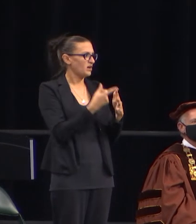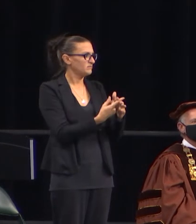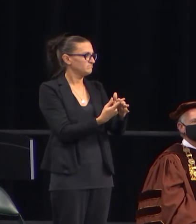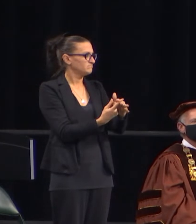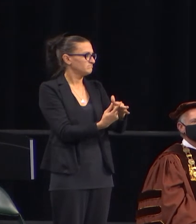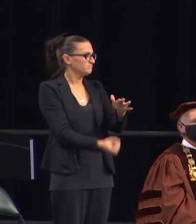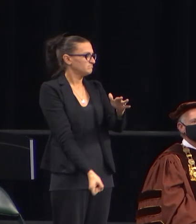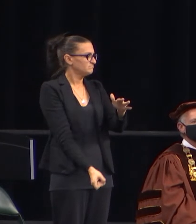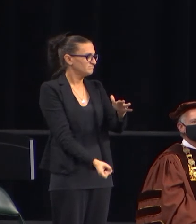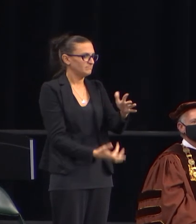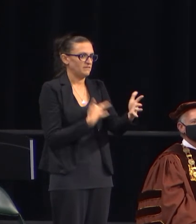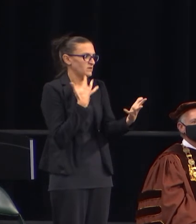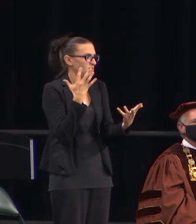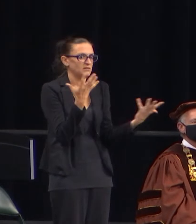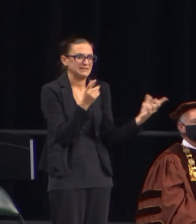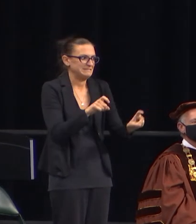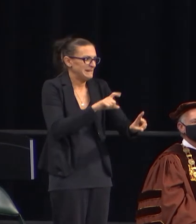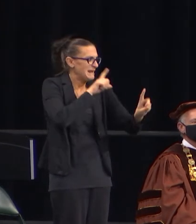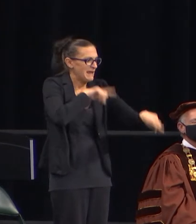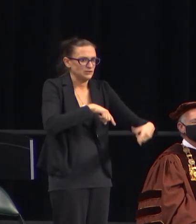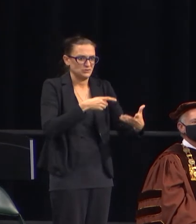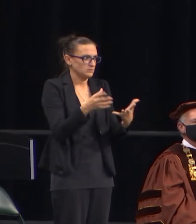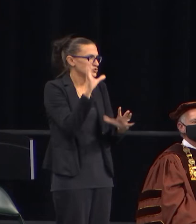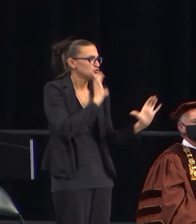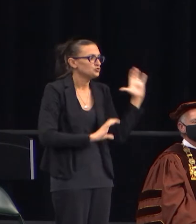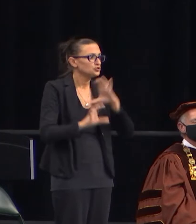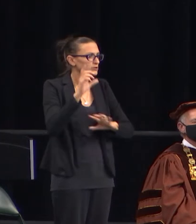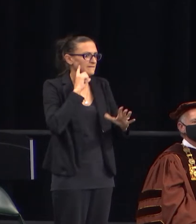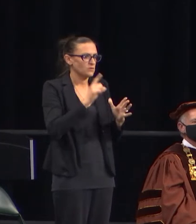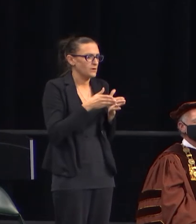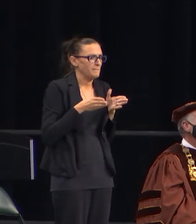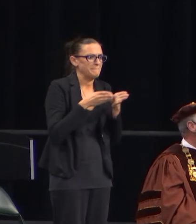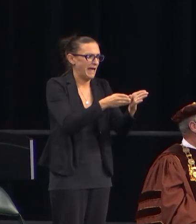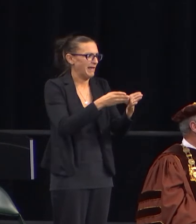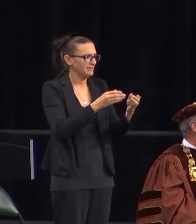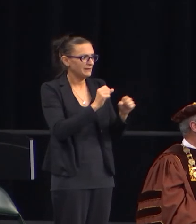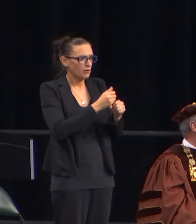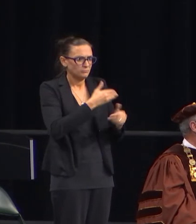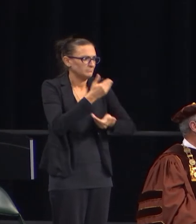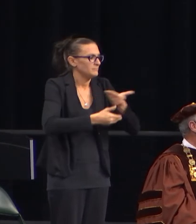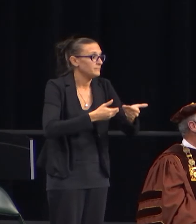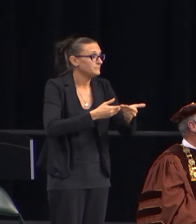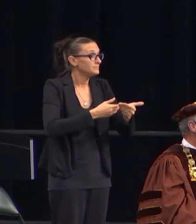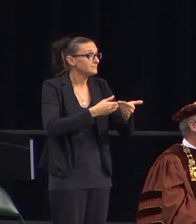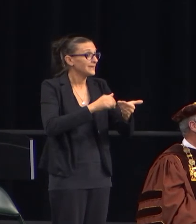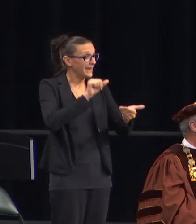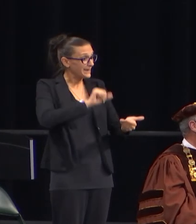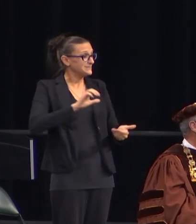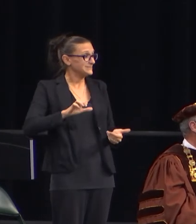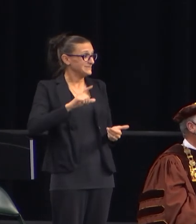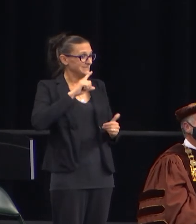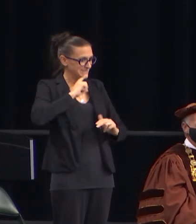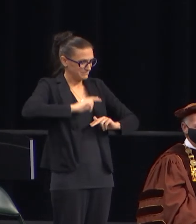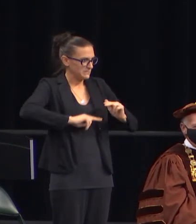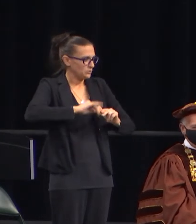They are grasping for answers. They're searching for a path forward. Well, ACC is building that path.